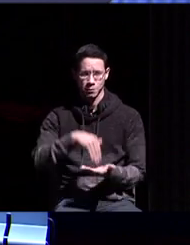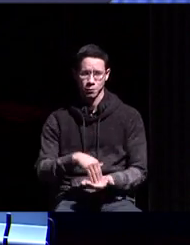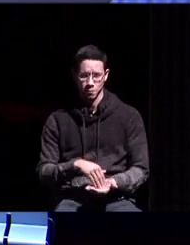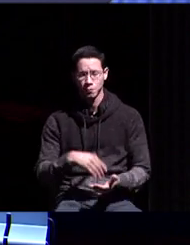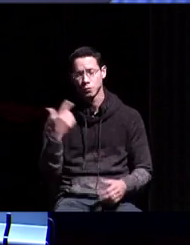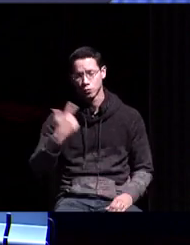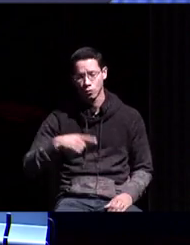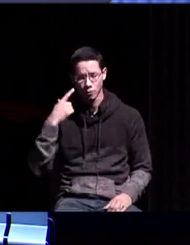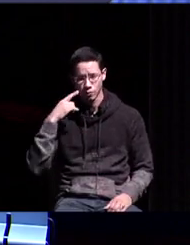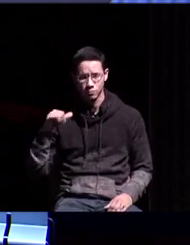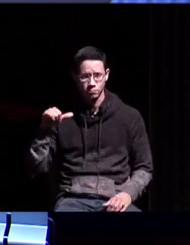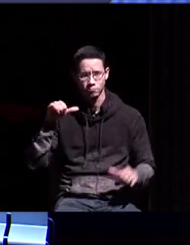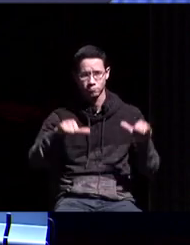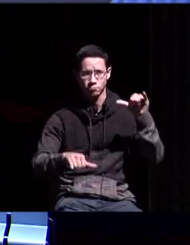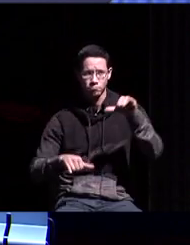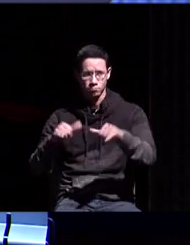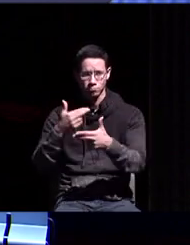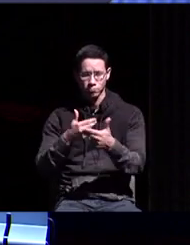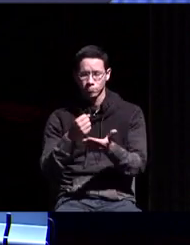is that they have a lesser hour load